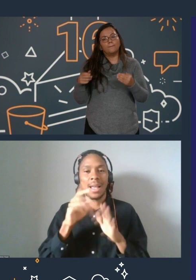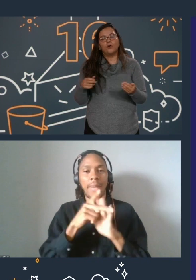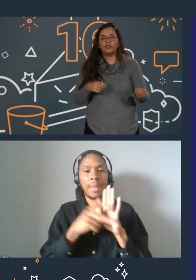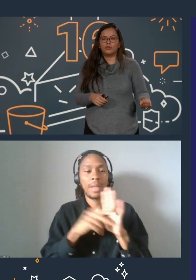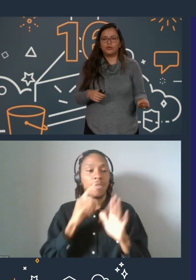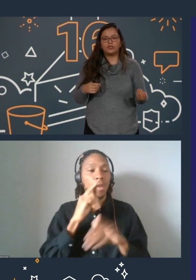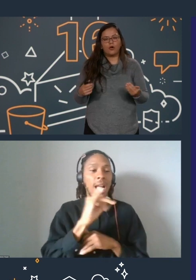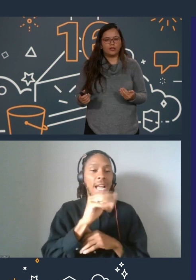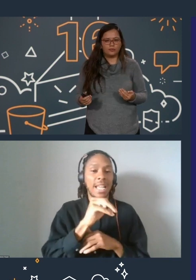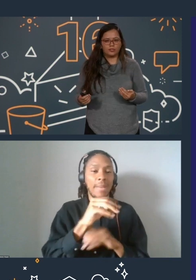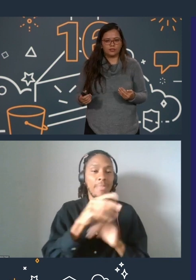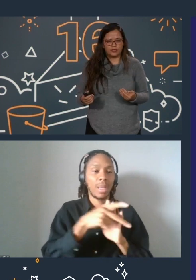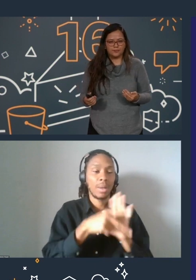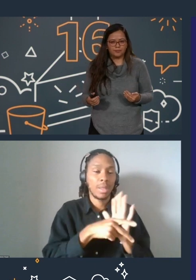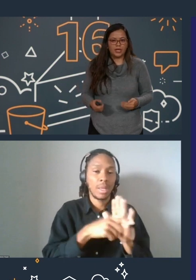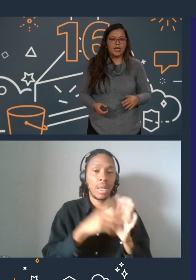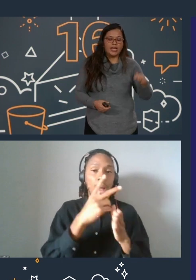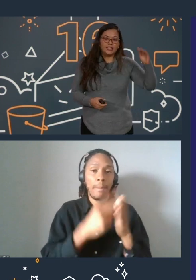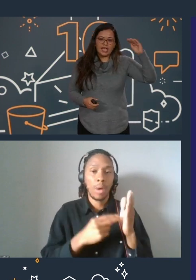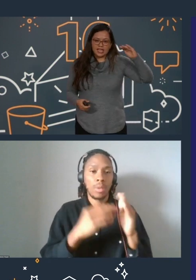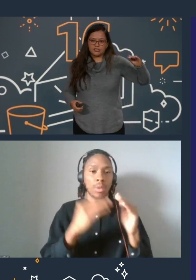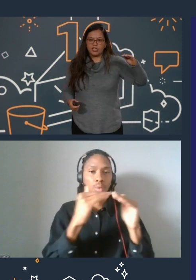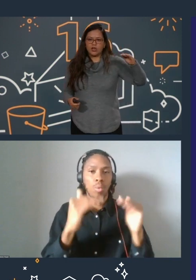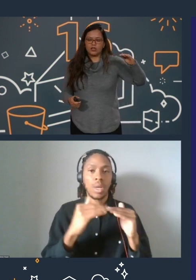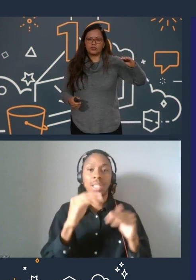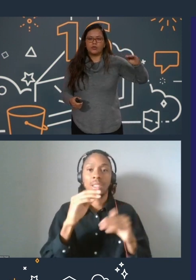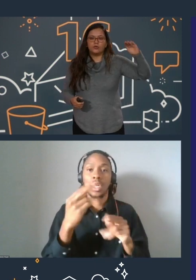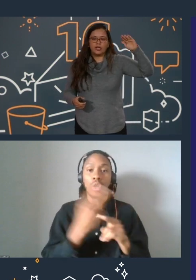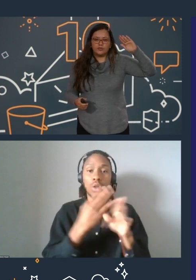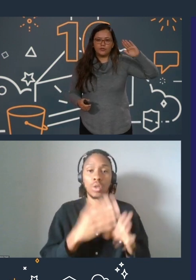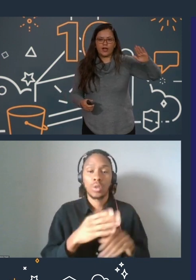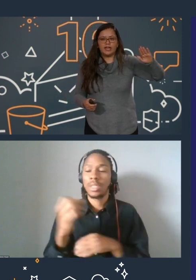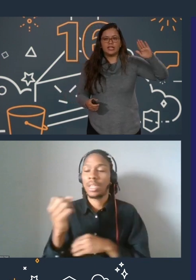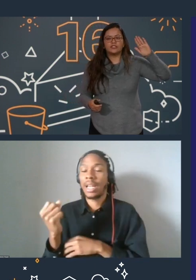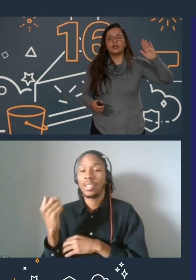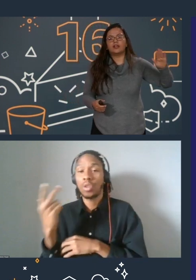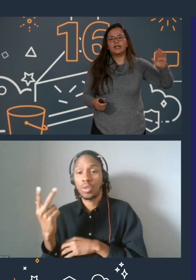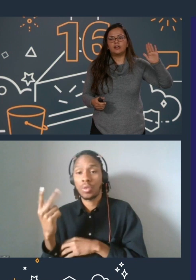both roles or users. In the S3 console, you can view findings generated